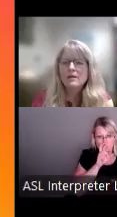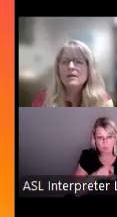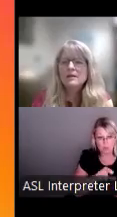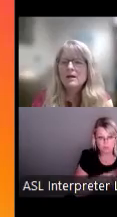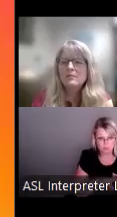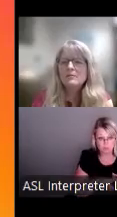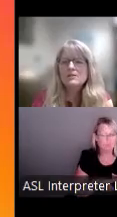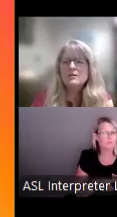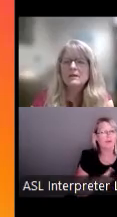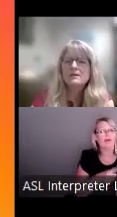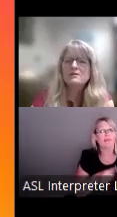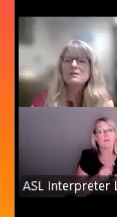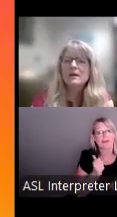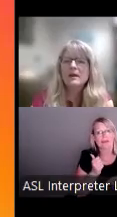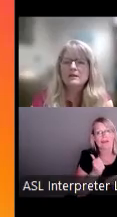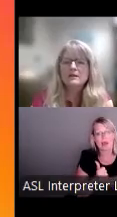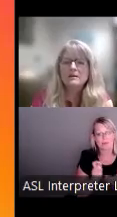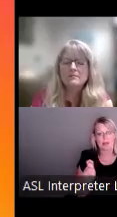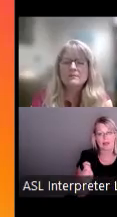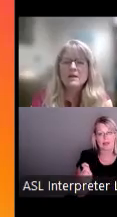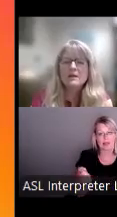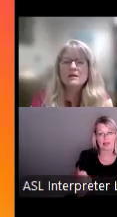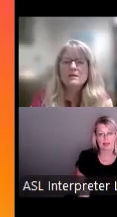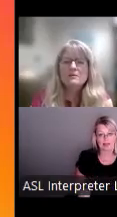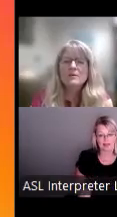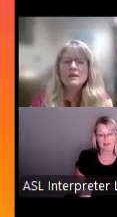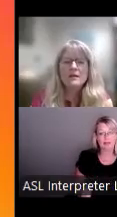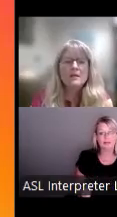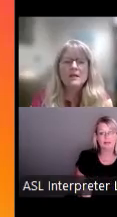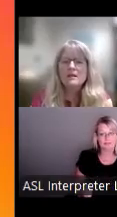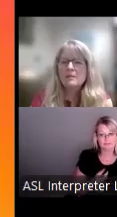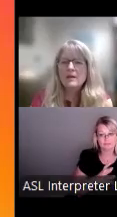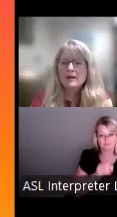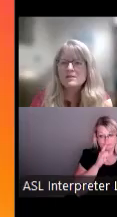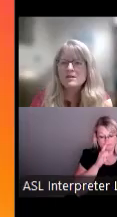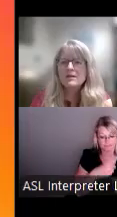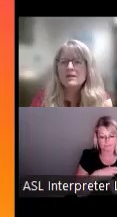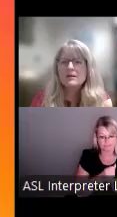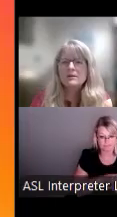then we can help modulate and really make an impact on their